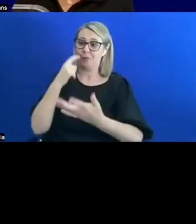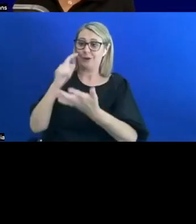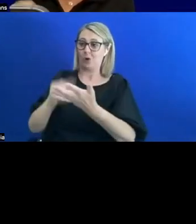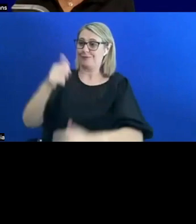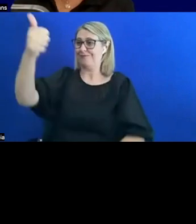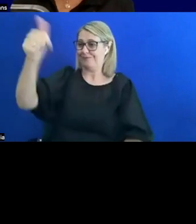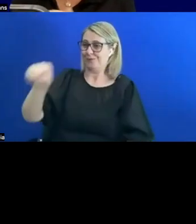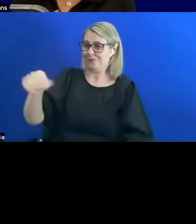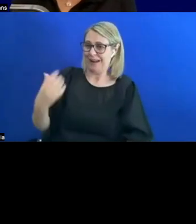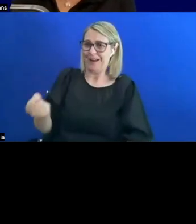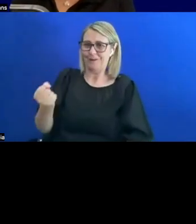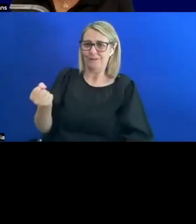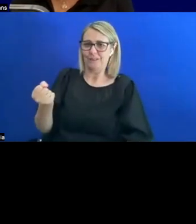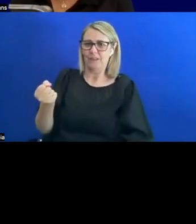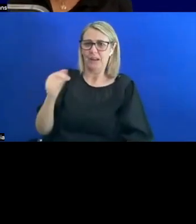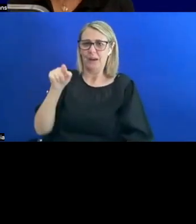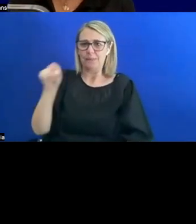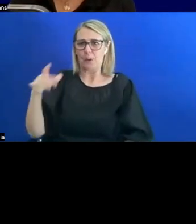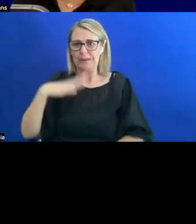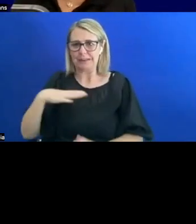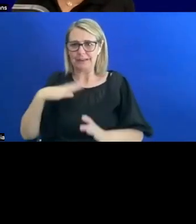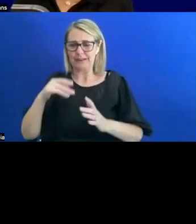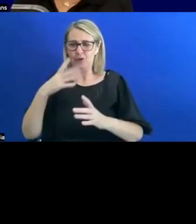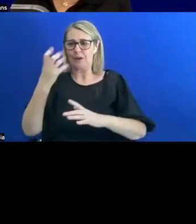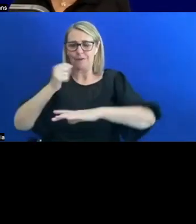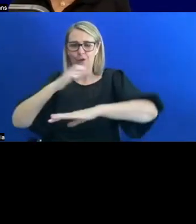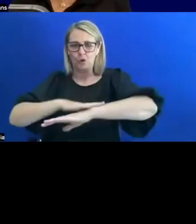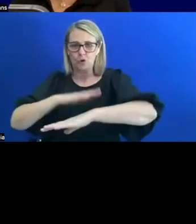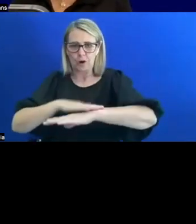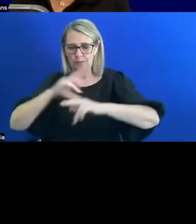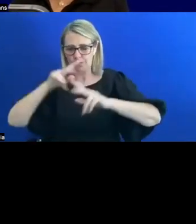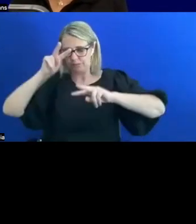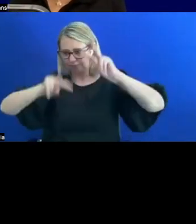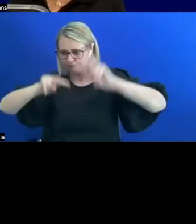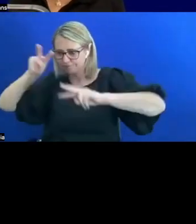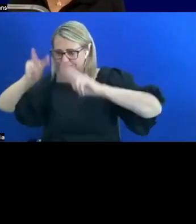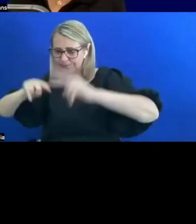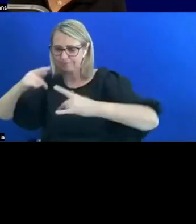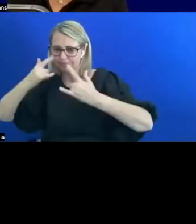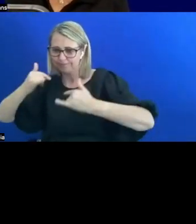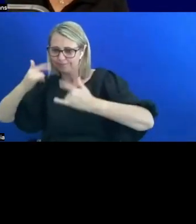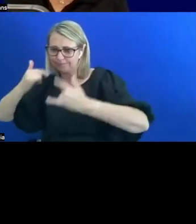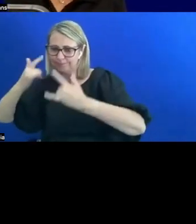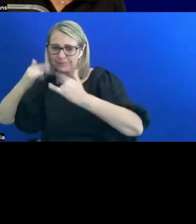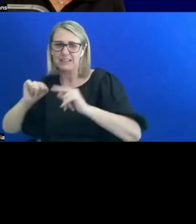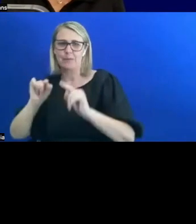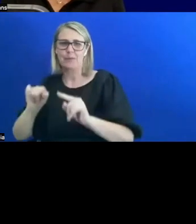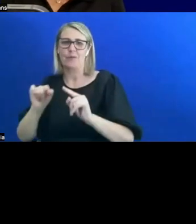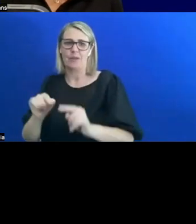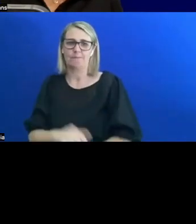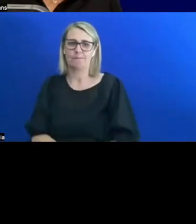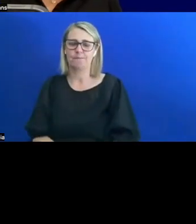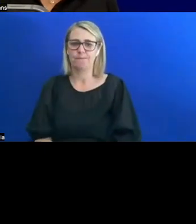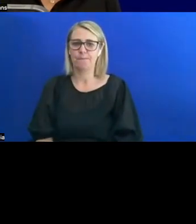actually then take some time and actually do a significant assessment. So there are a few